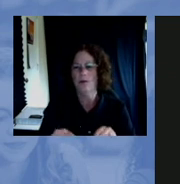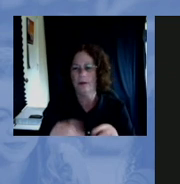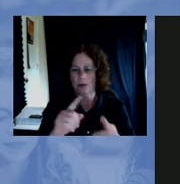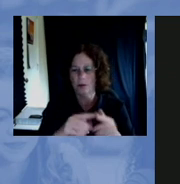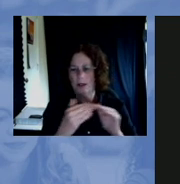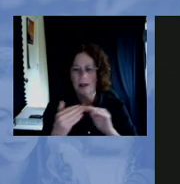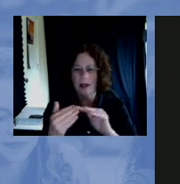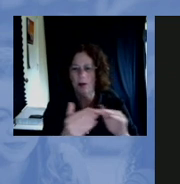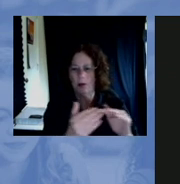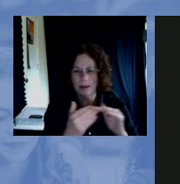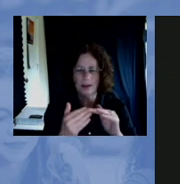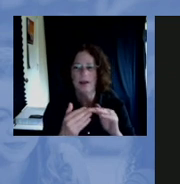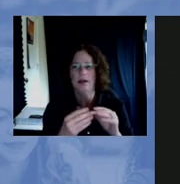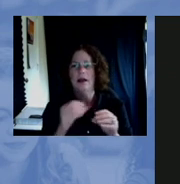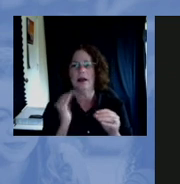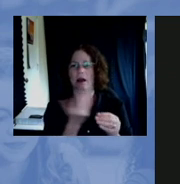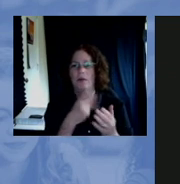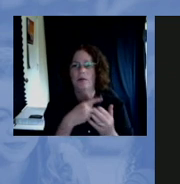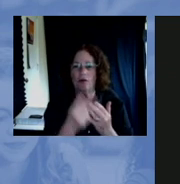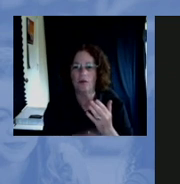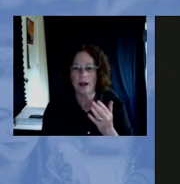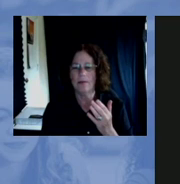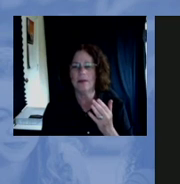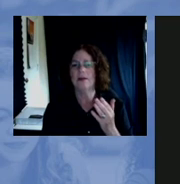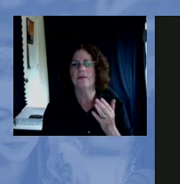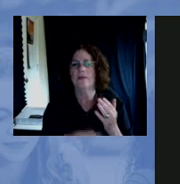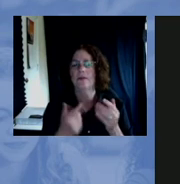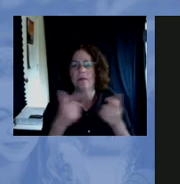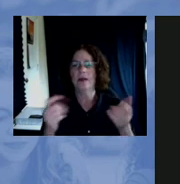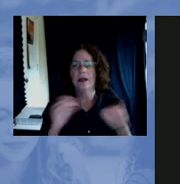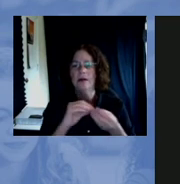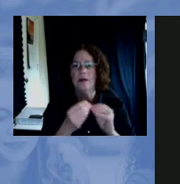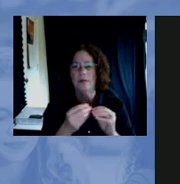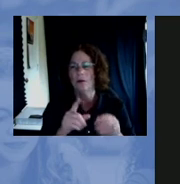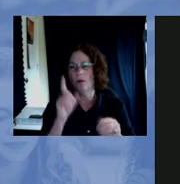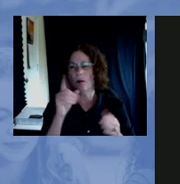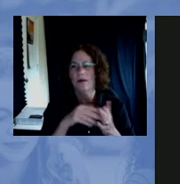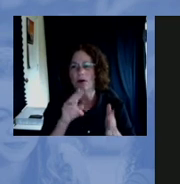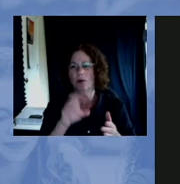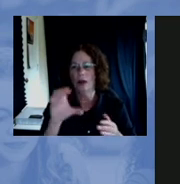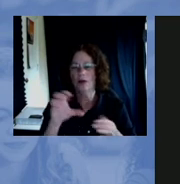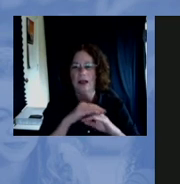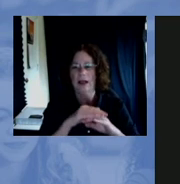WE DO HAVE A BIG NUMBER OF OUR 1,200 ENGLISH LANGUAGE LEARNERS NOT INCLUDING FORMER ENGLISH